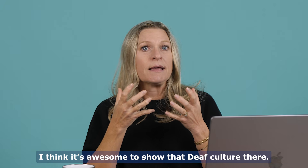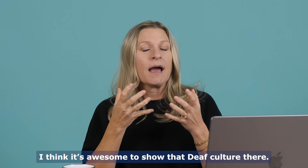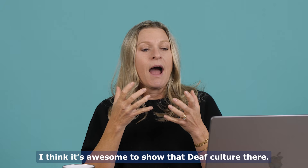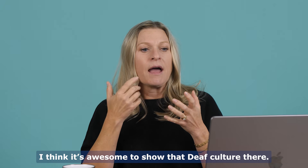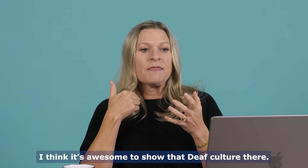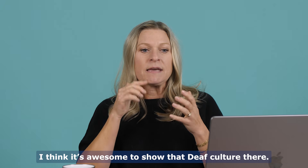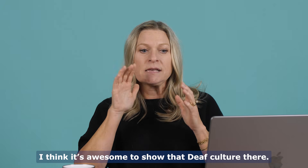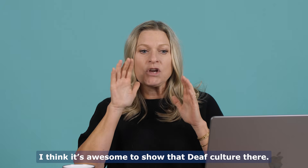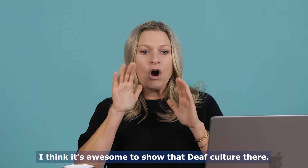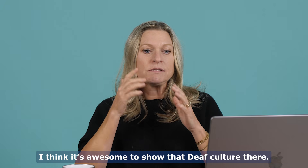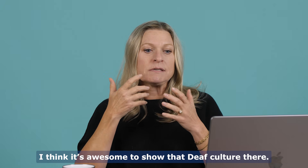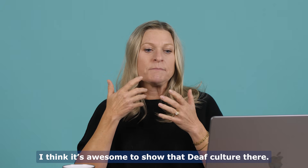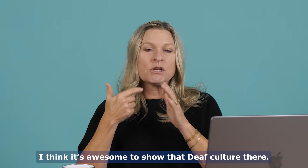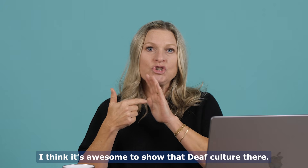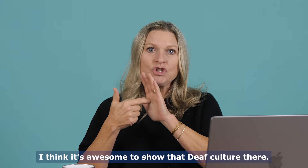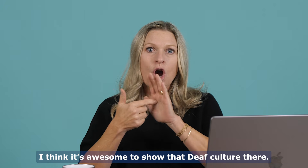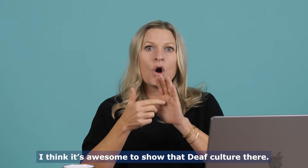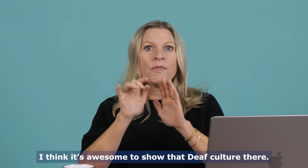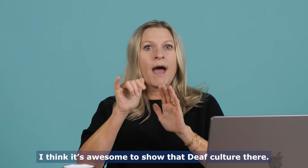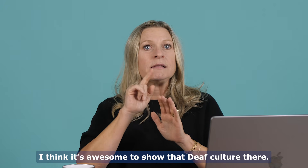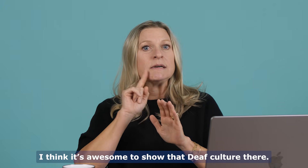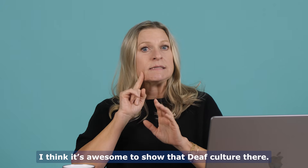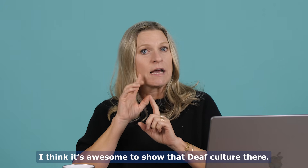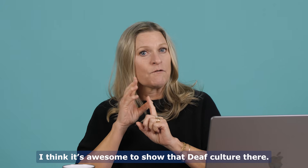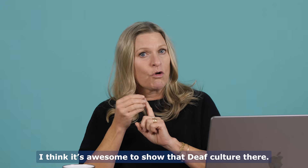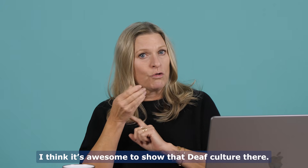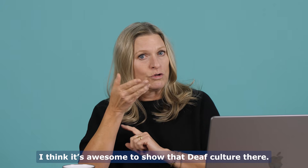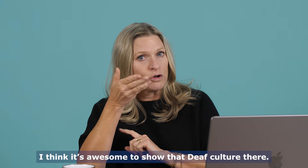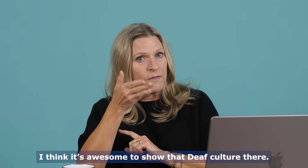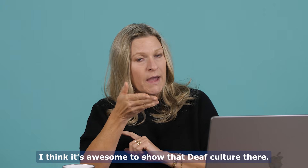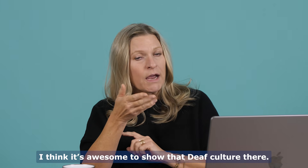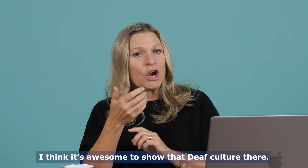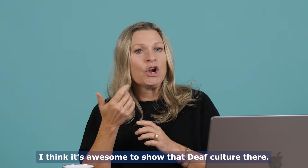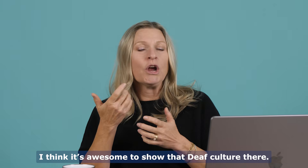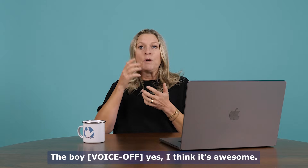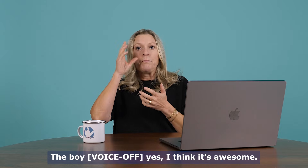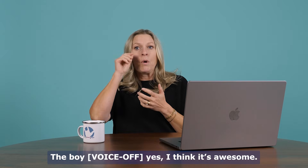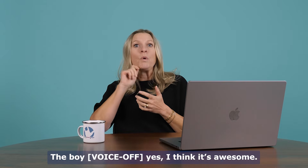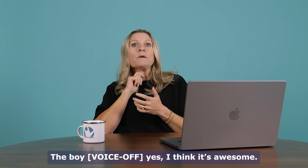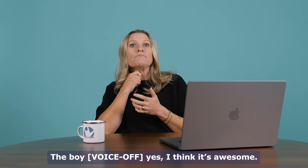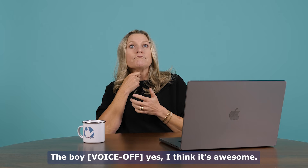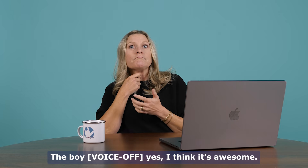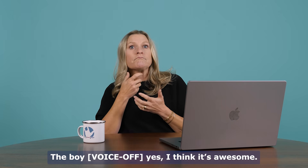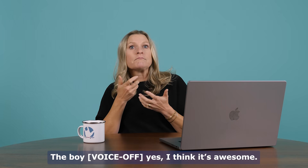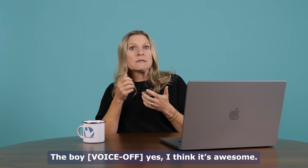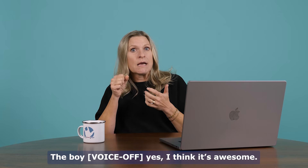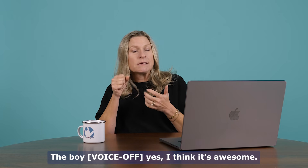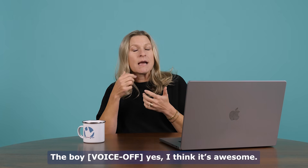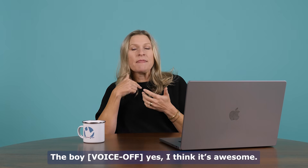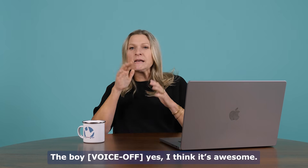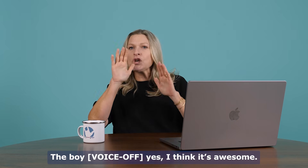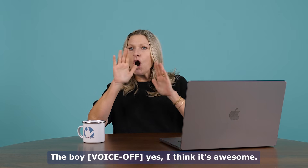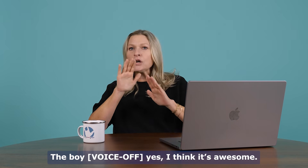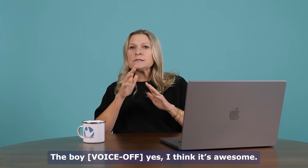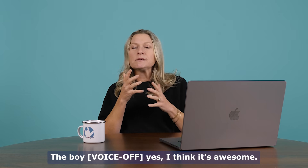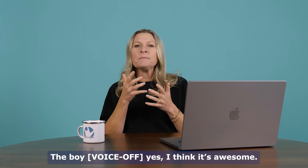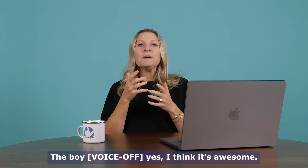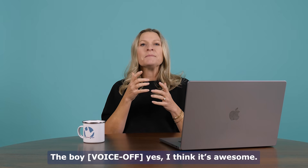I think it’s awesome to show that Deaf culture there. The boy [VOICE-OFF] yes, I think it’s awesome.